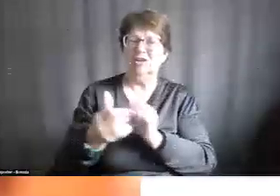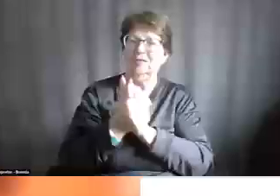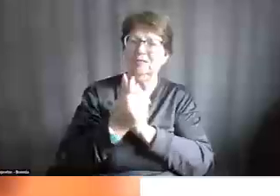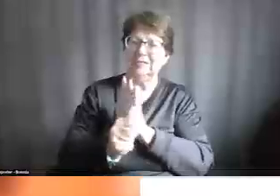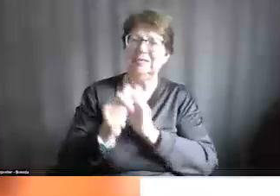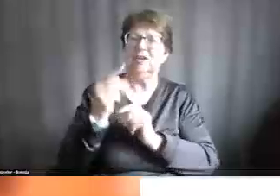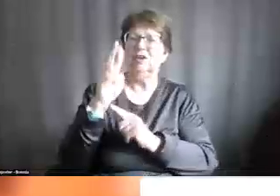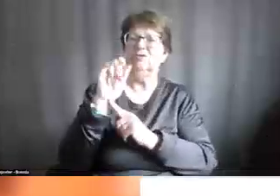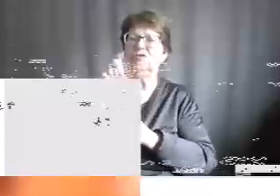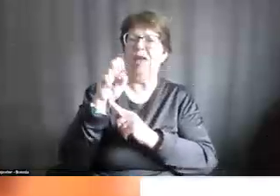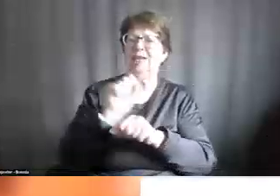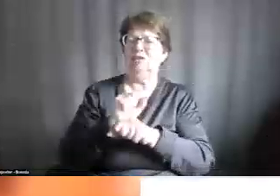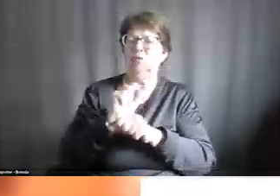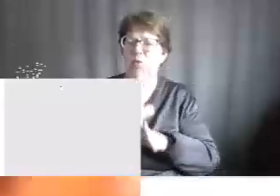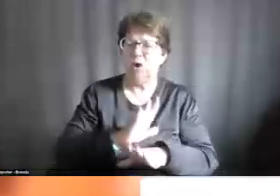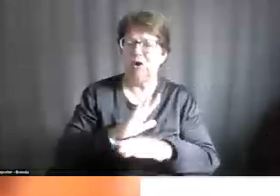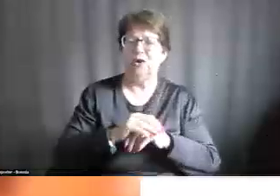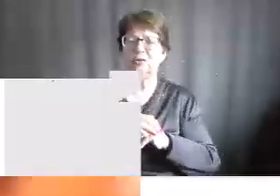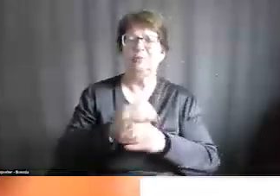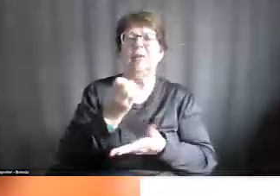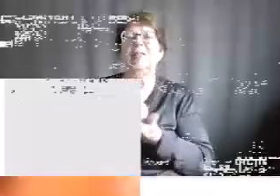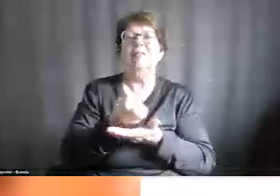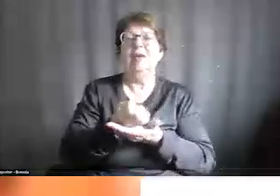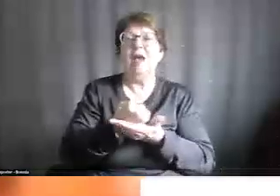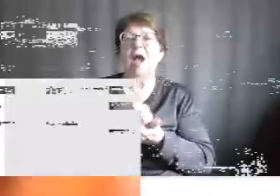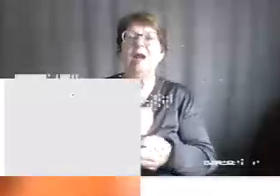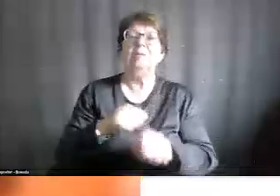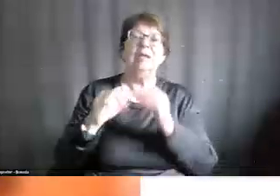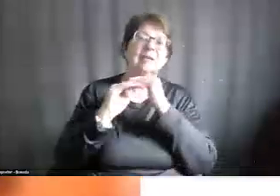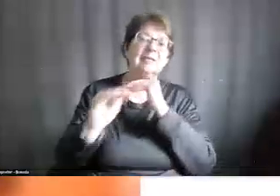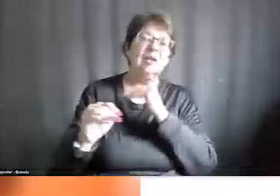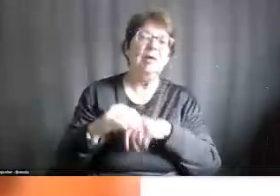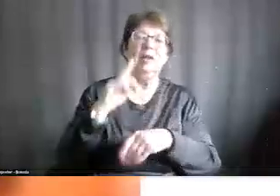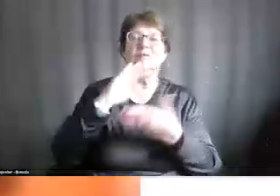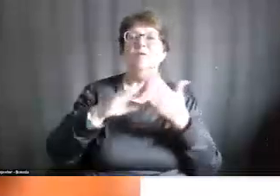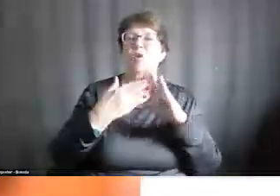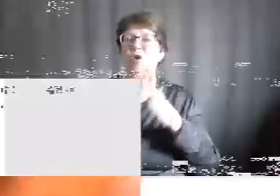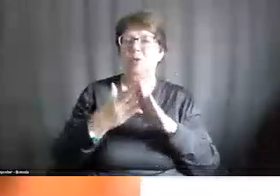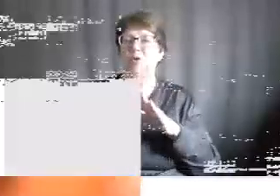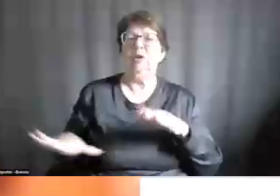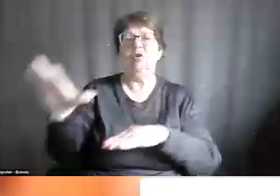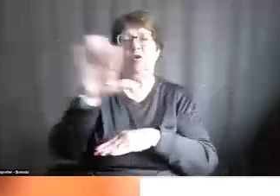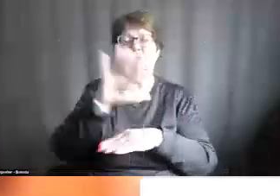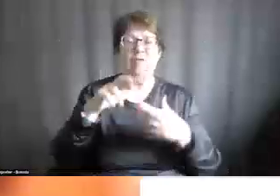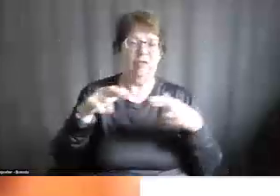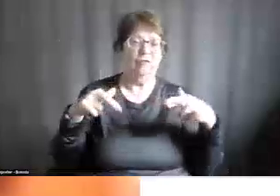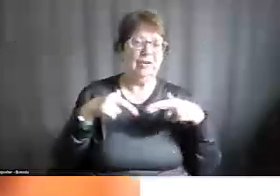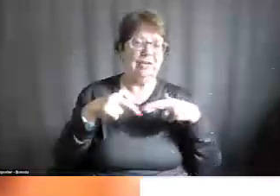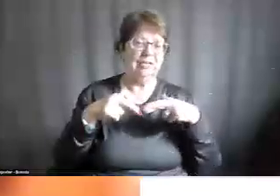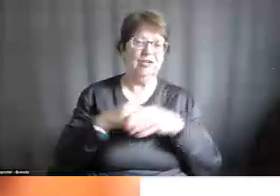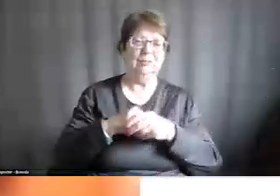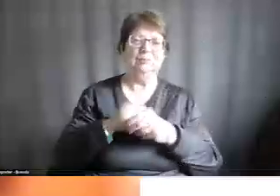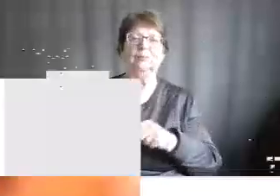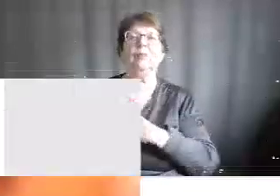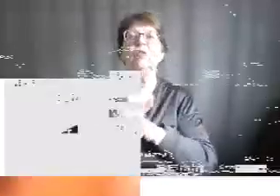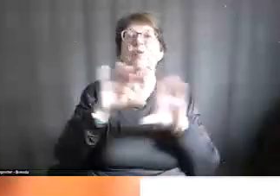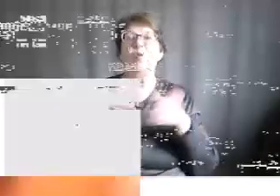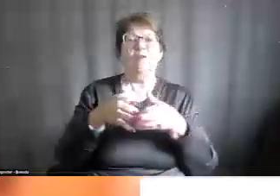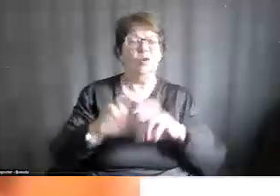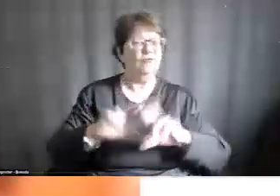Boardroom: The economy stability for communities across the region. Boardroom: The workforce is ready to deliver this project.